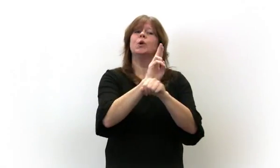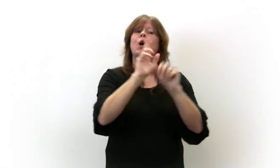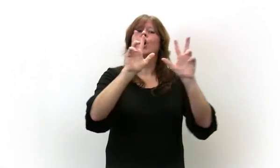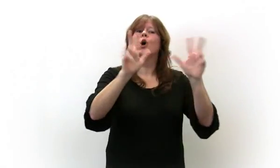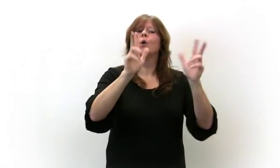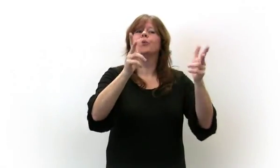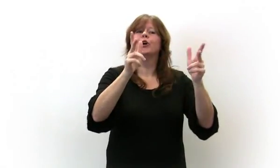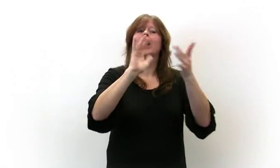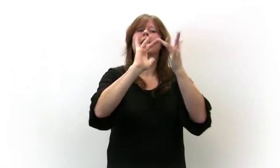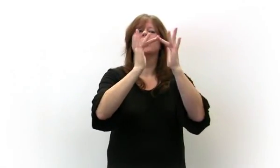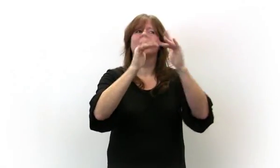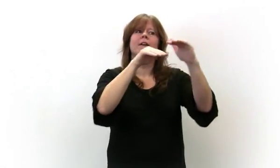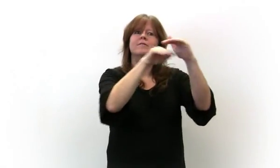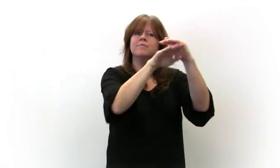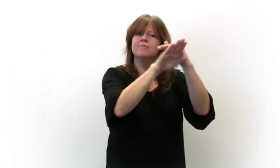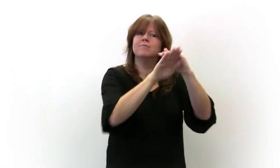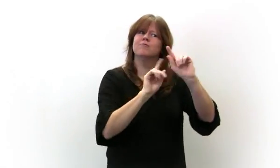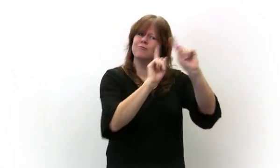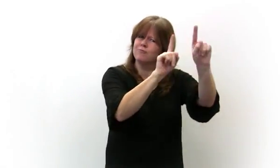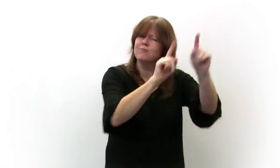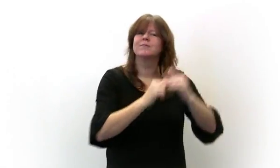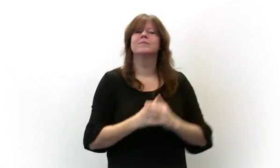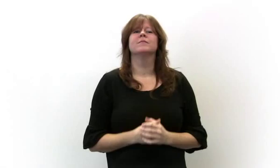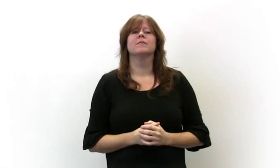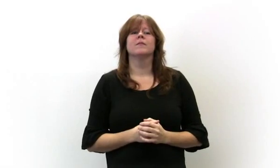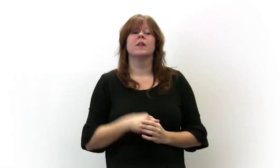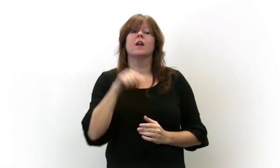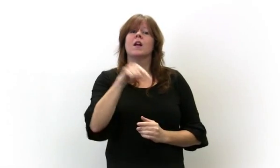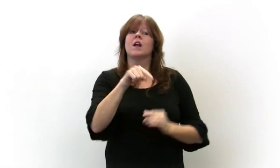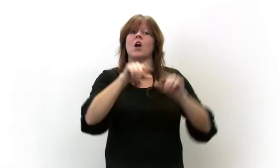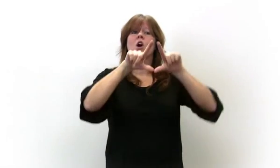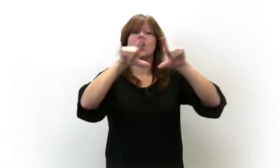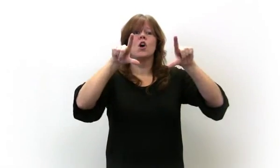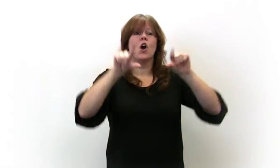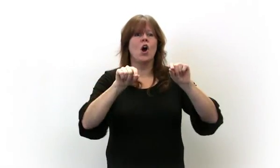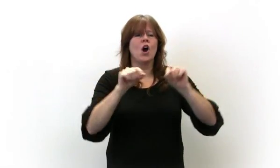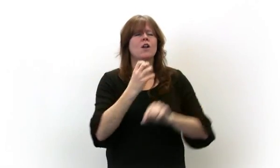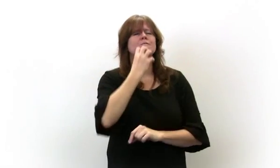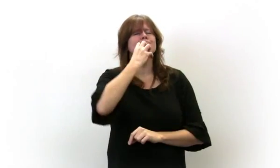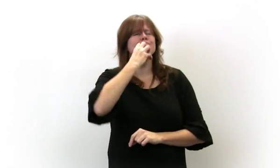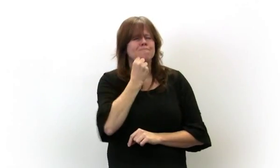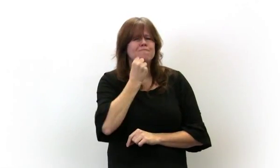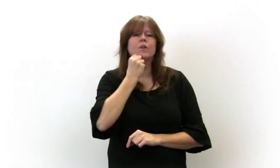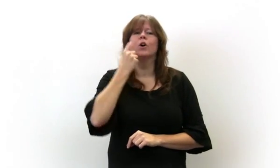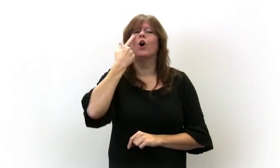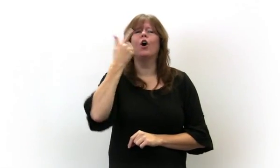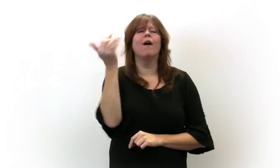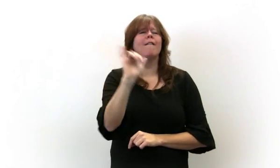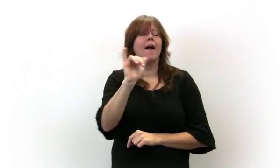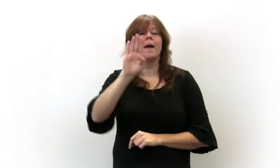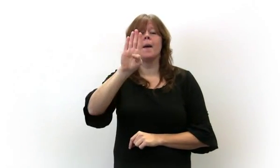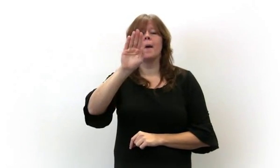or for computer access. Keep it safe.